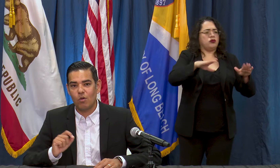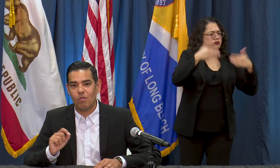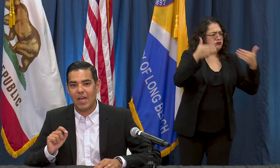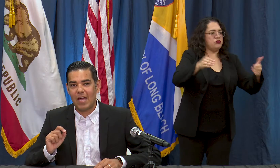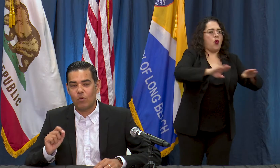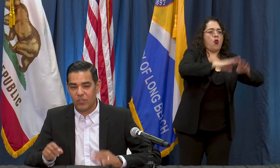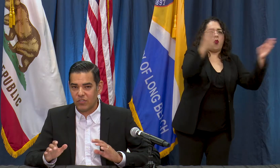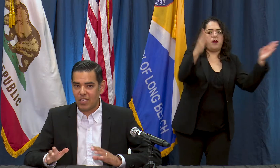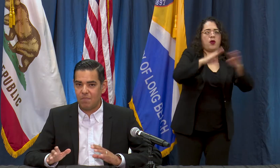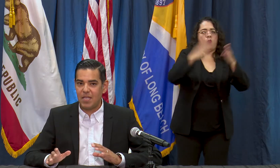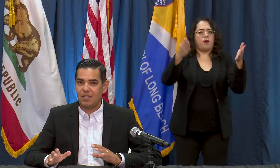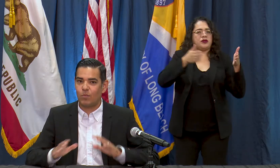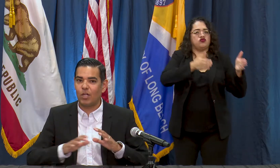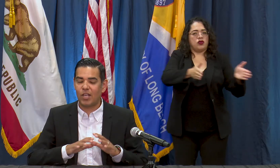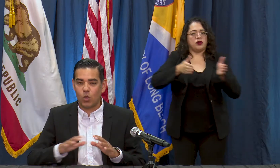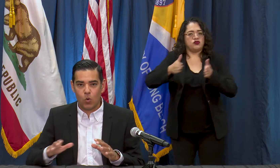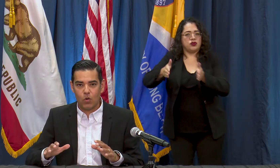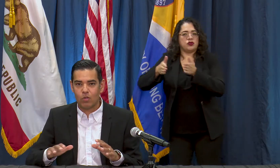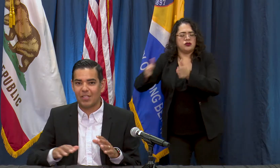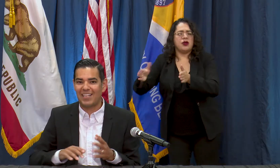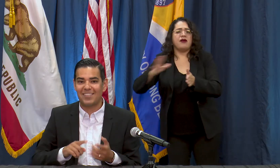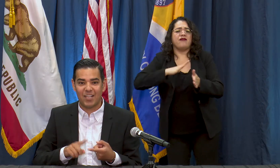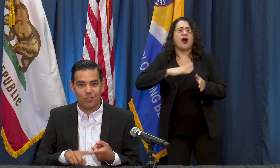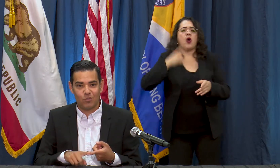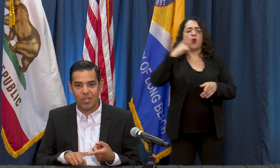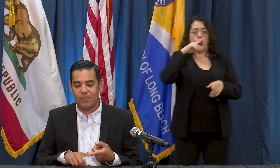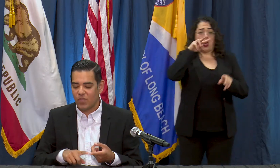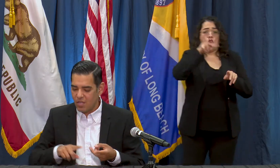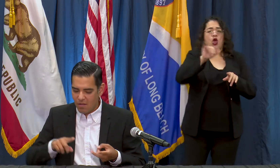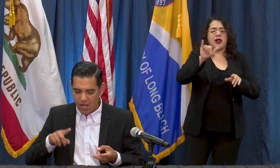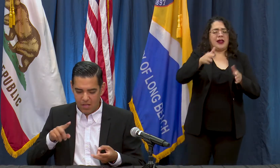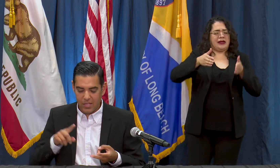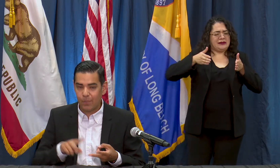what this is gonna mean is we look at corridors like 2nd Street, like